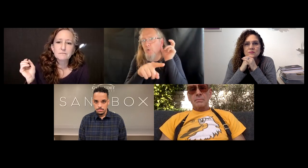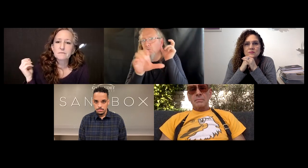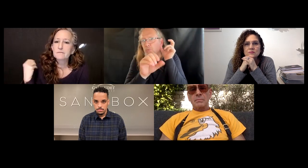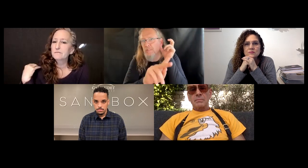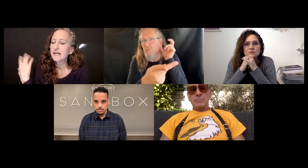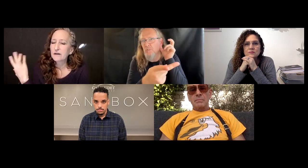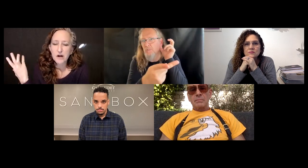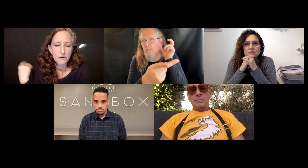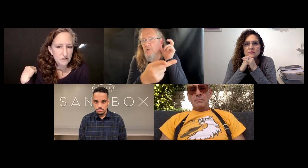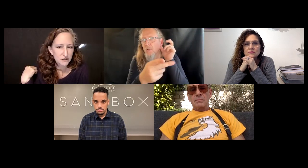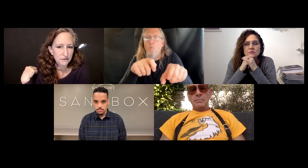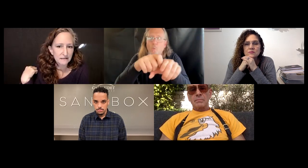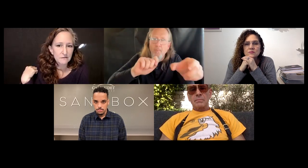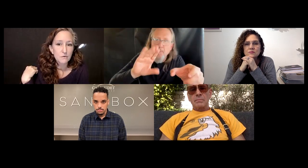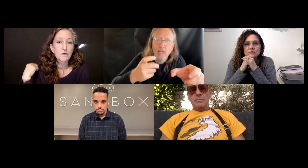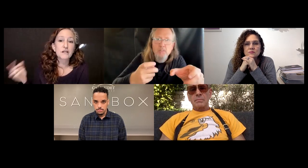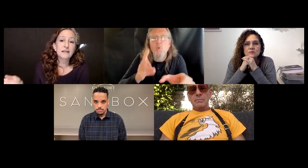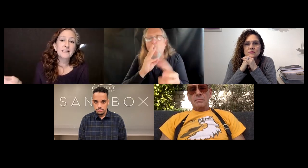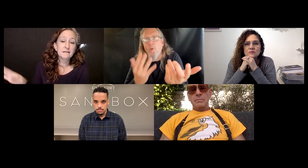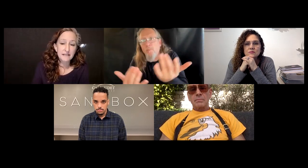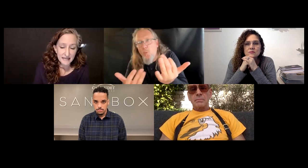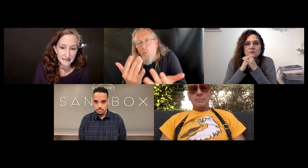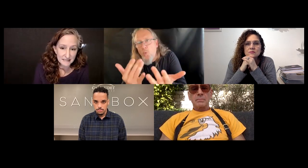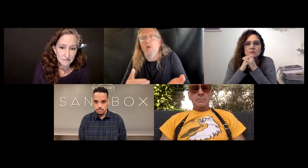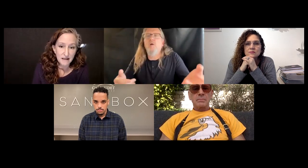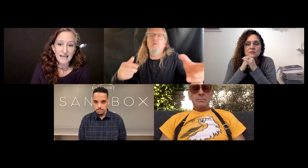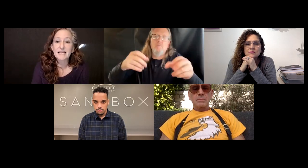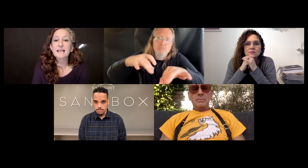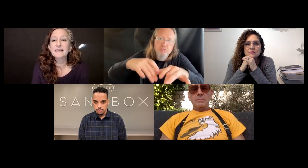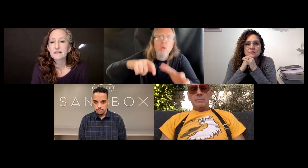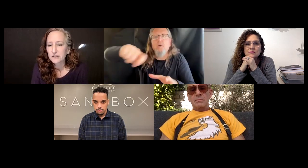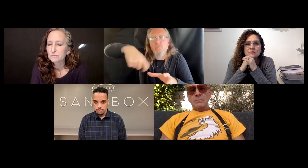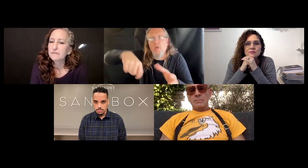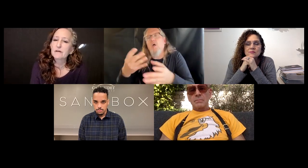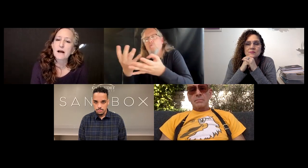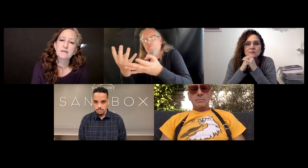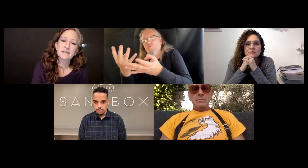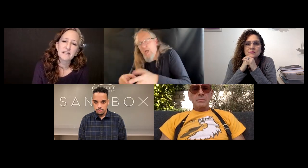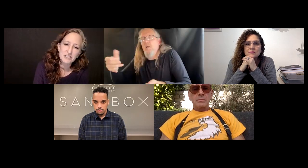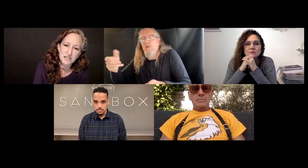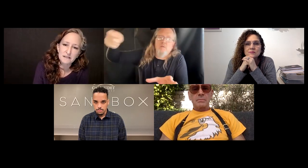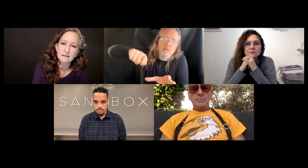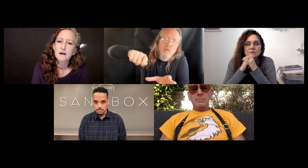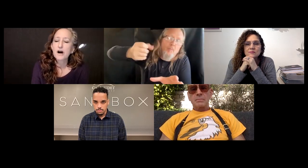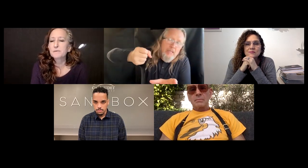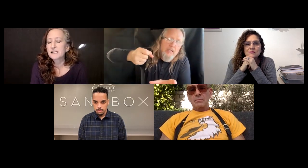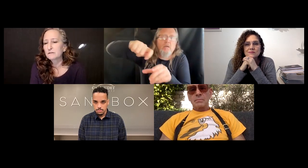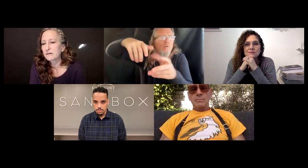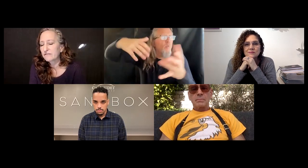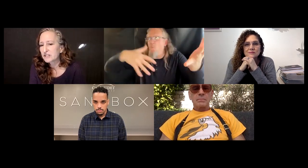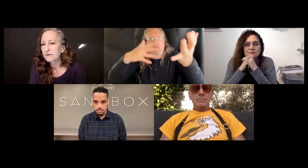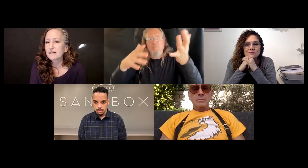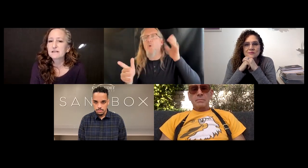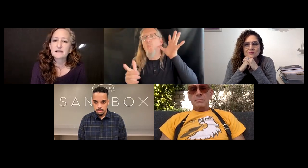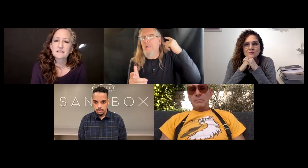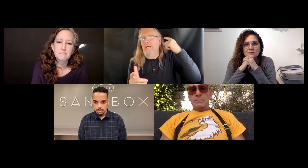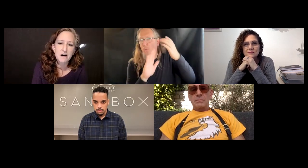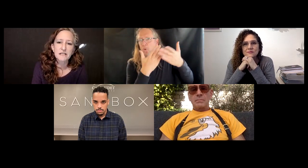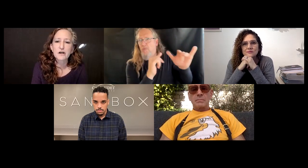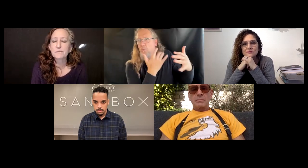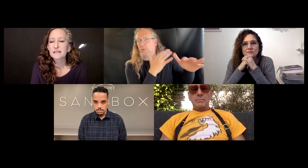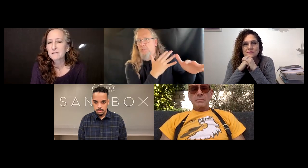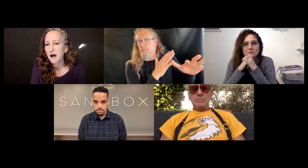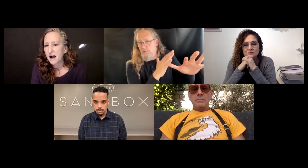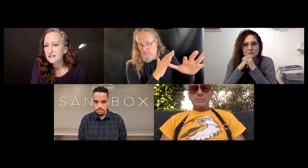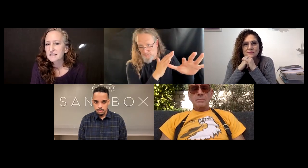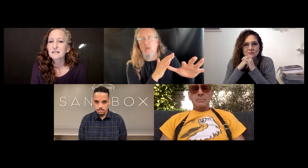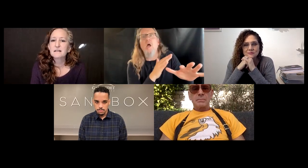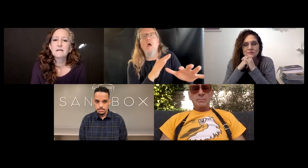"While your hearing kids may hear you moving around in the kitchen, opening the refrigerator to get the milk and opening the box, boiling the water."